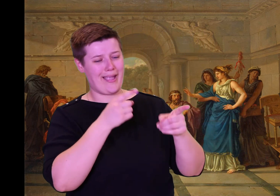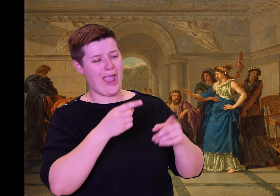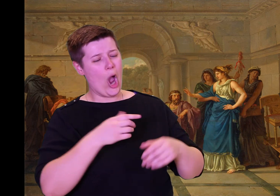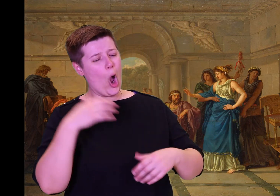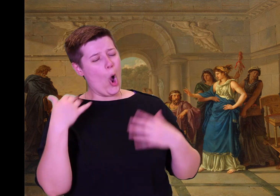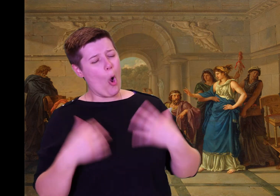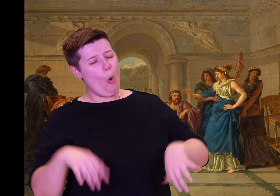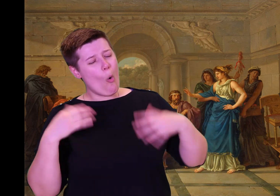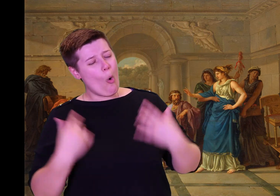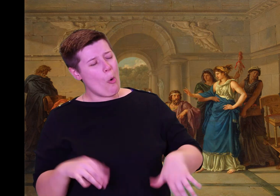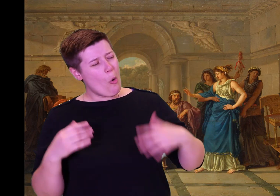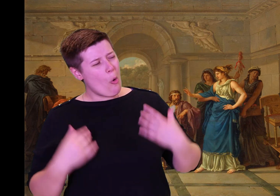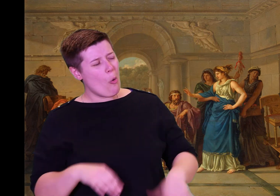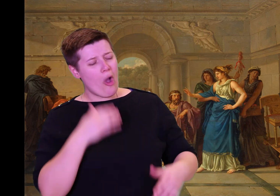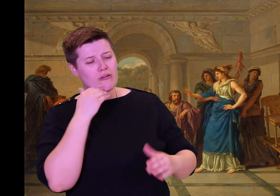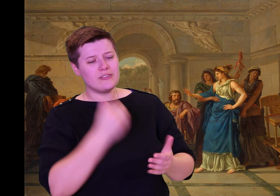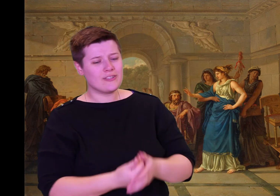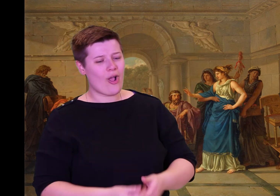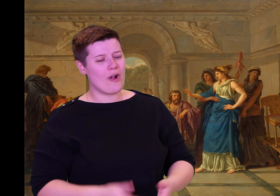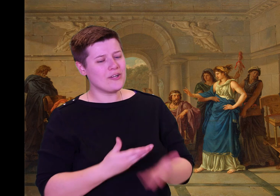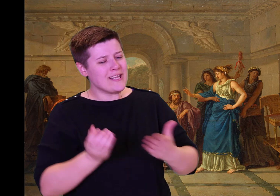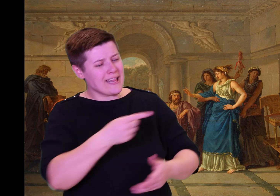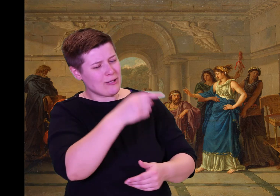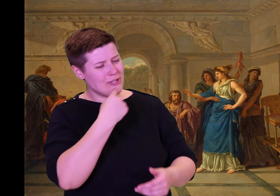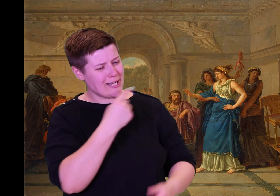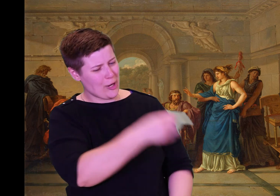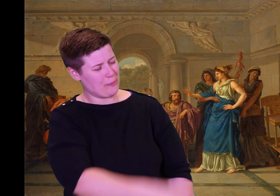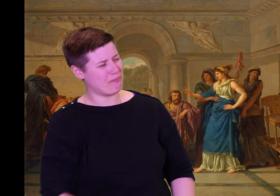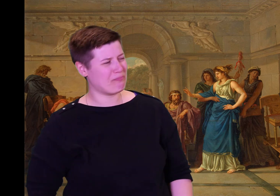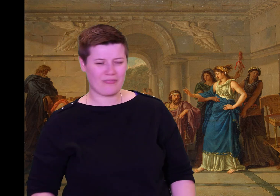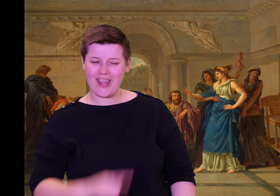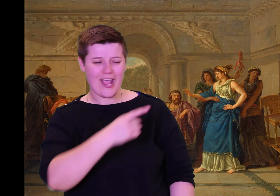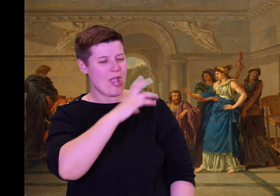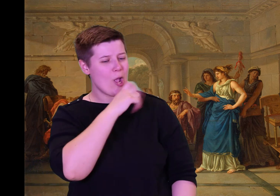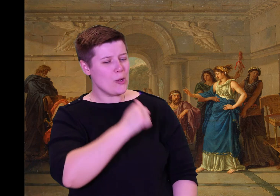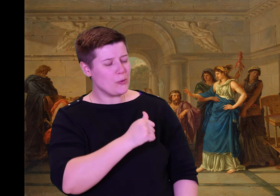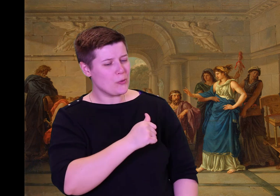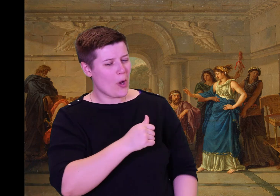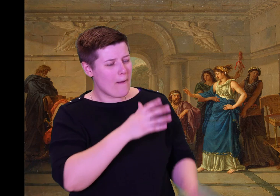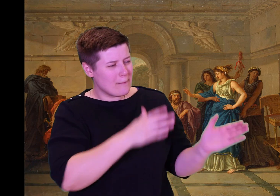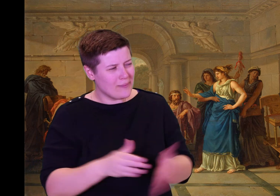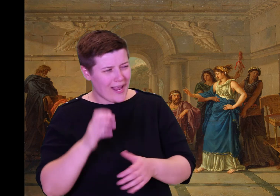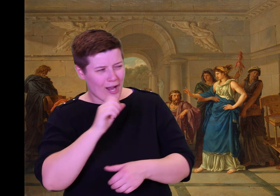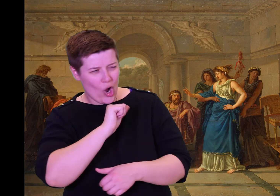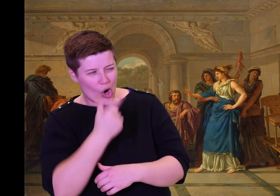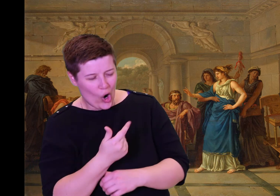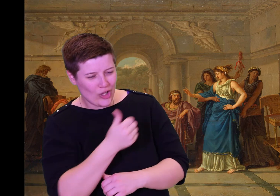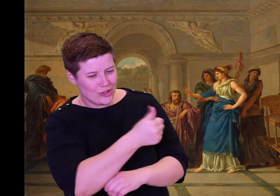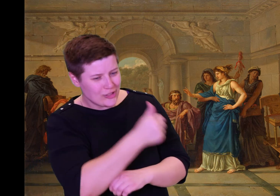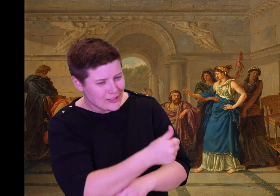The magical Phaeacians will respect him like a god, and send him in a ship to his